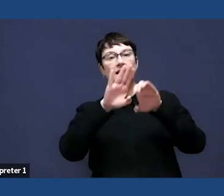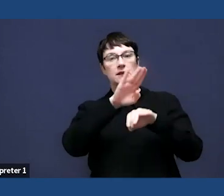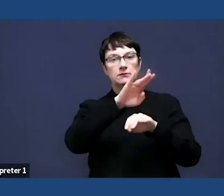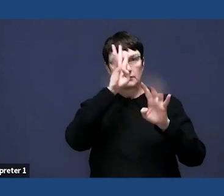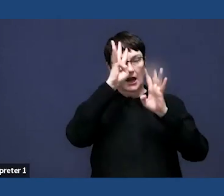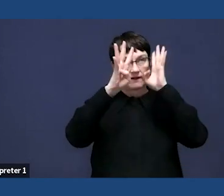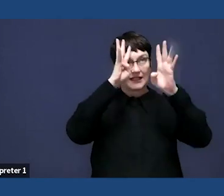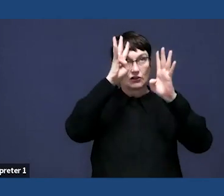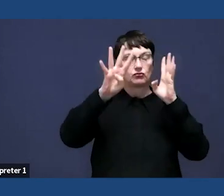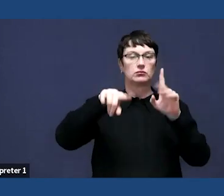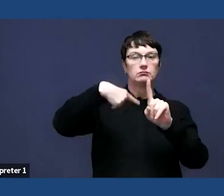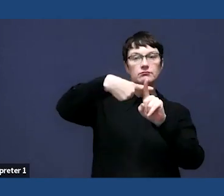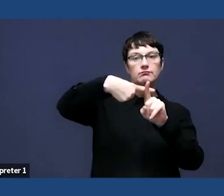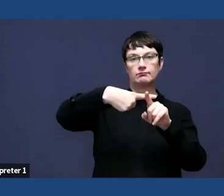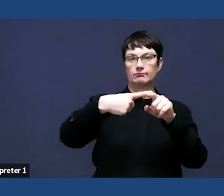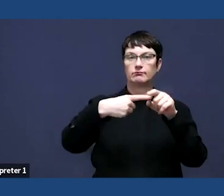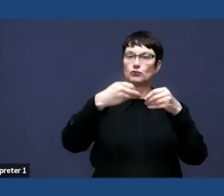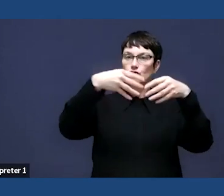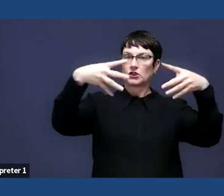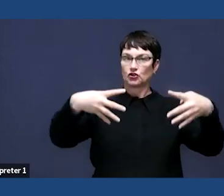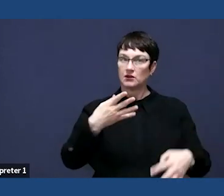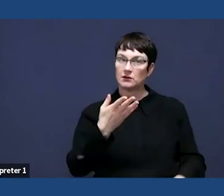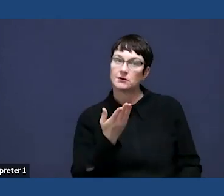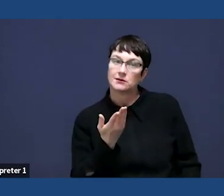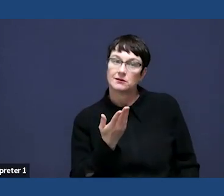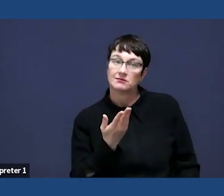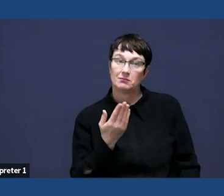Number 11, is sustainable cities and communities.